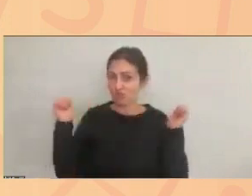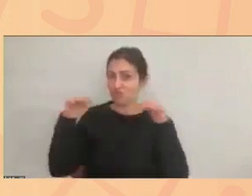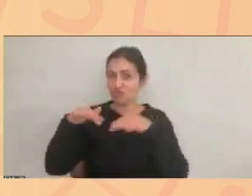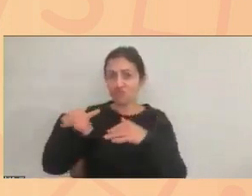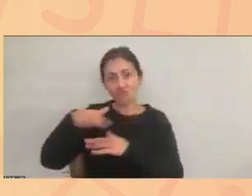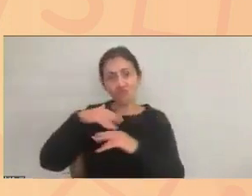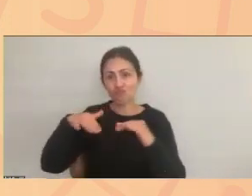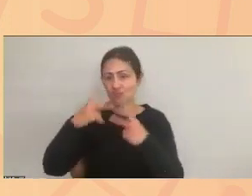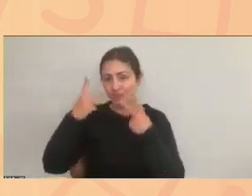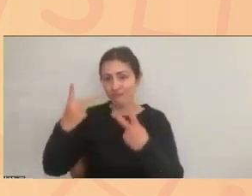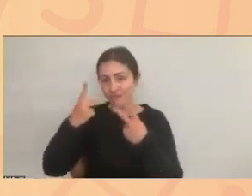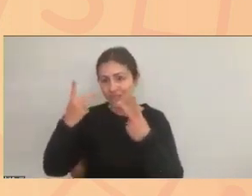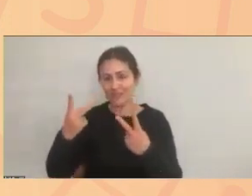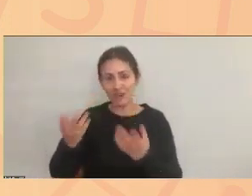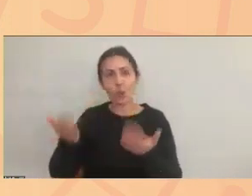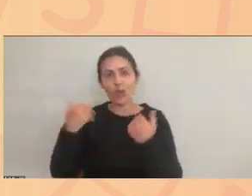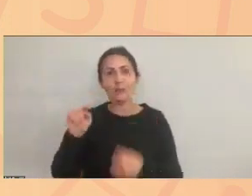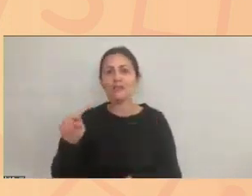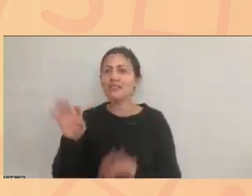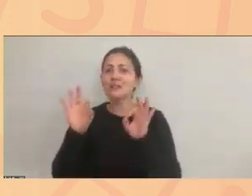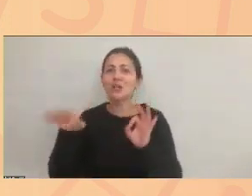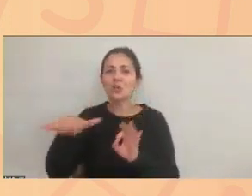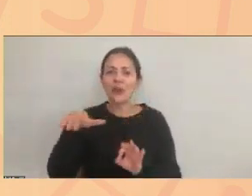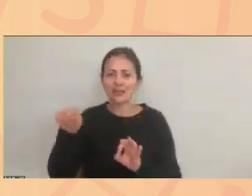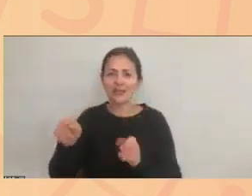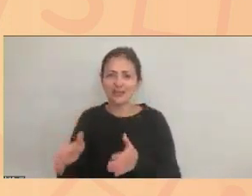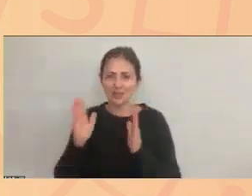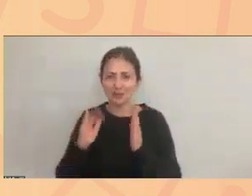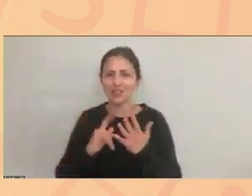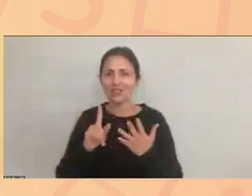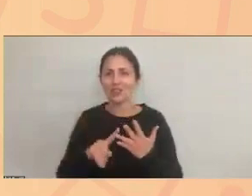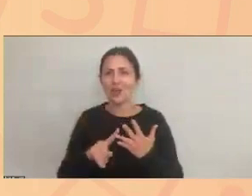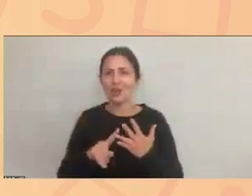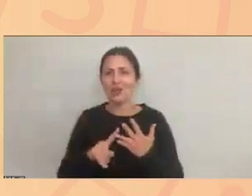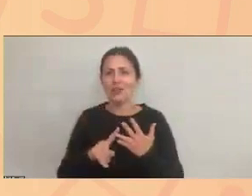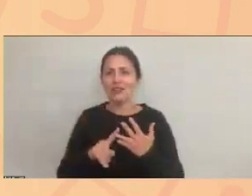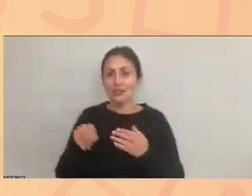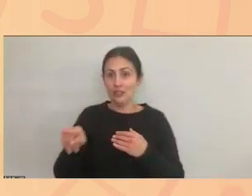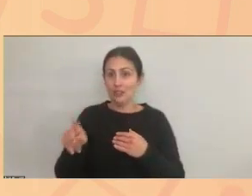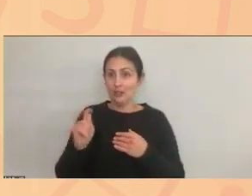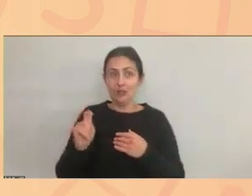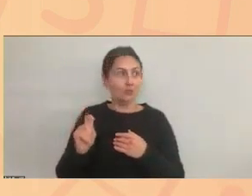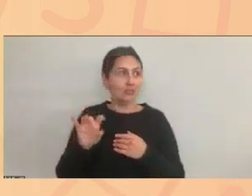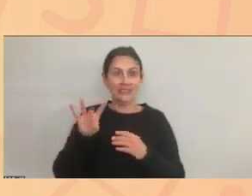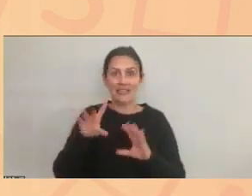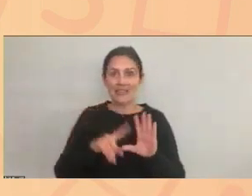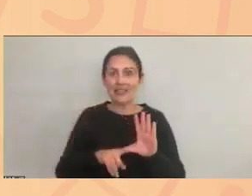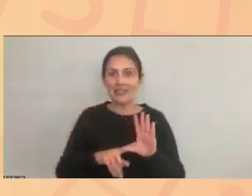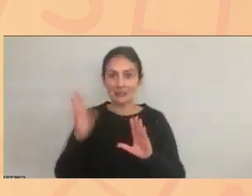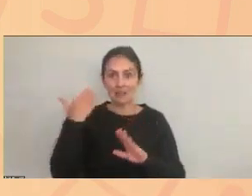It's very special place to all of us. So we're just coming up for our 10th anniversary next year,